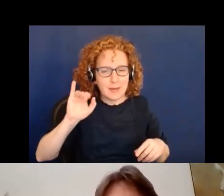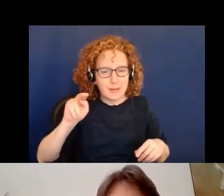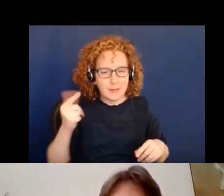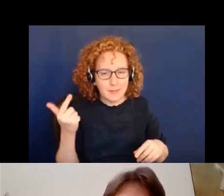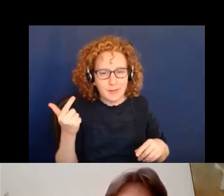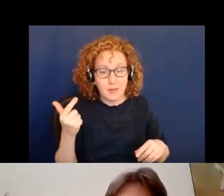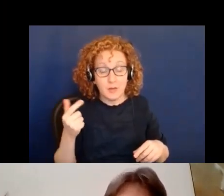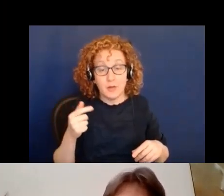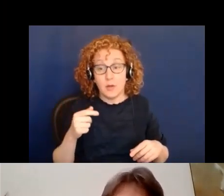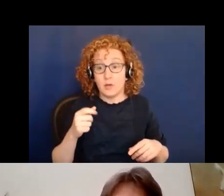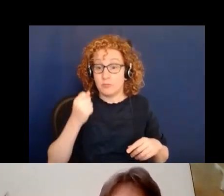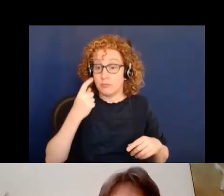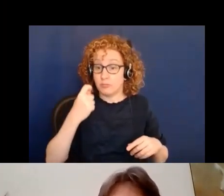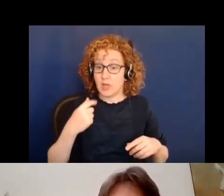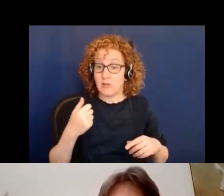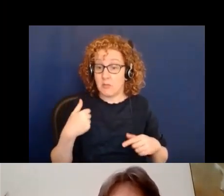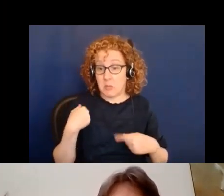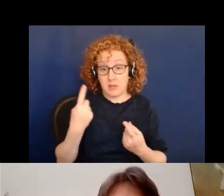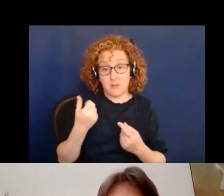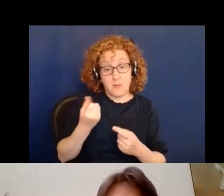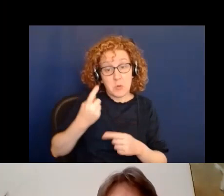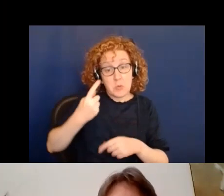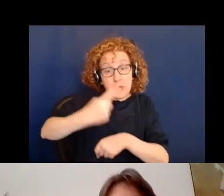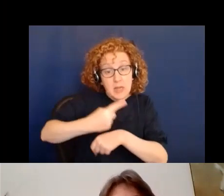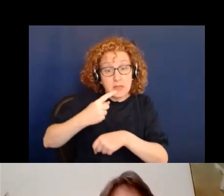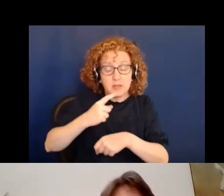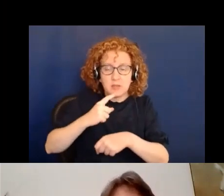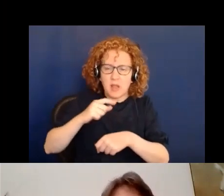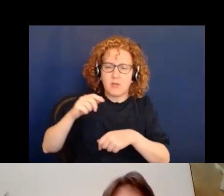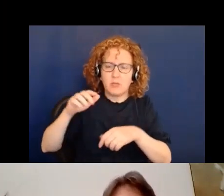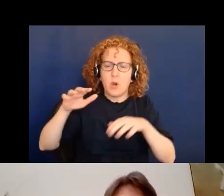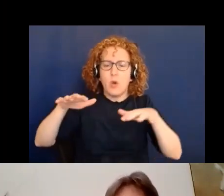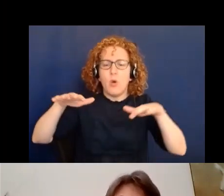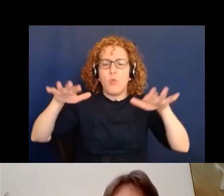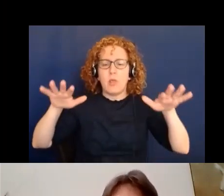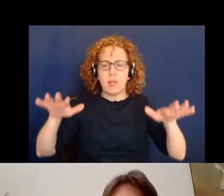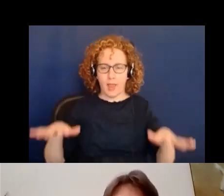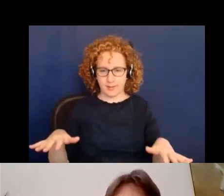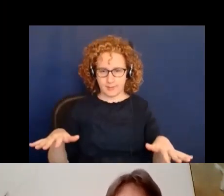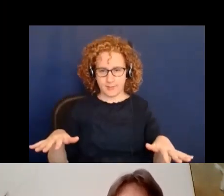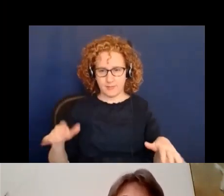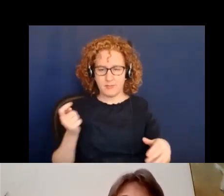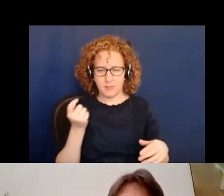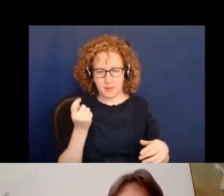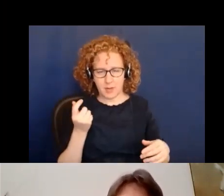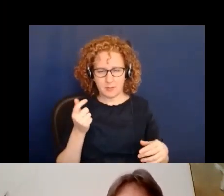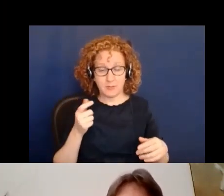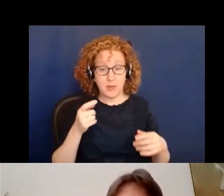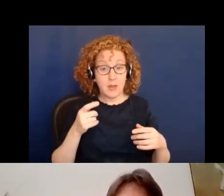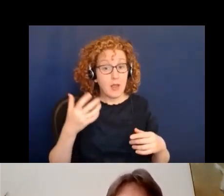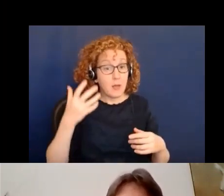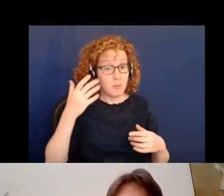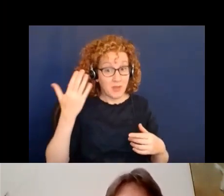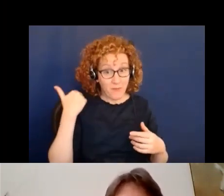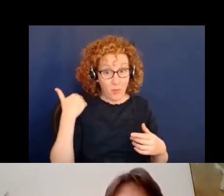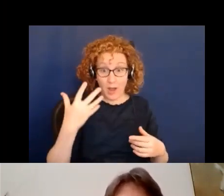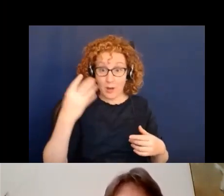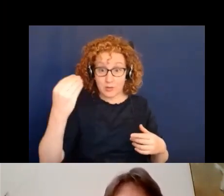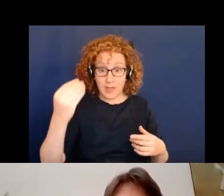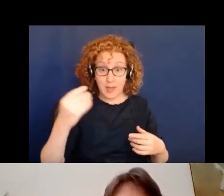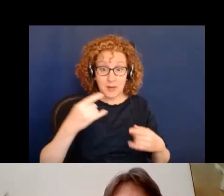when we're outside we would do masking and even when our state said you know that masking is is